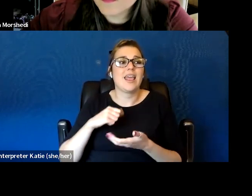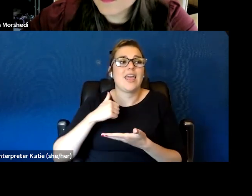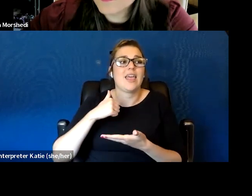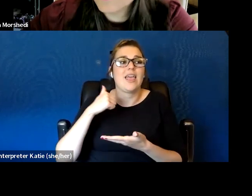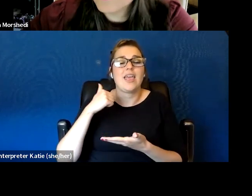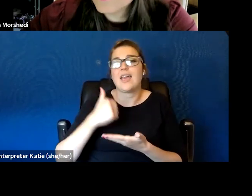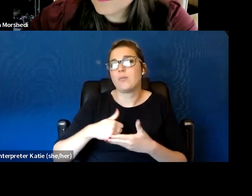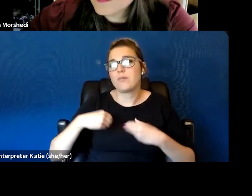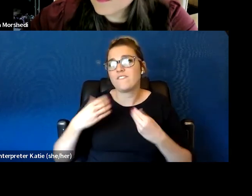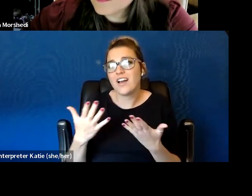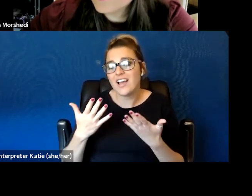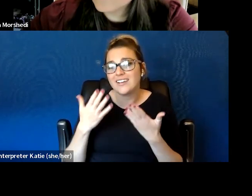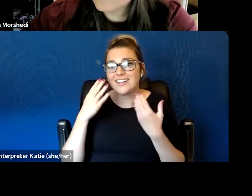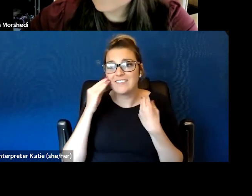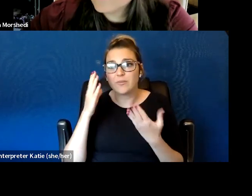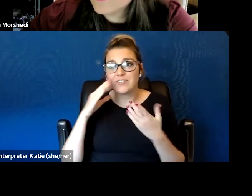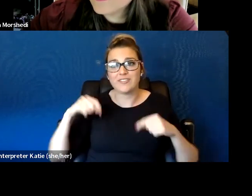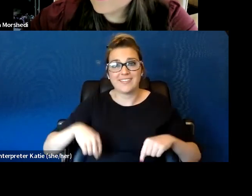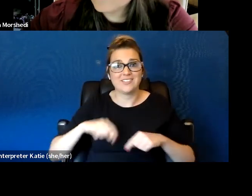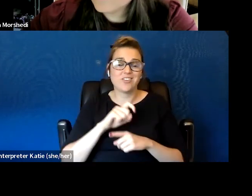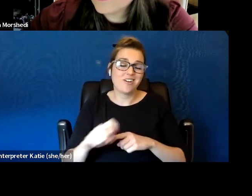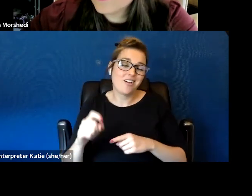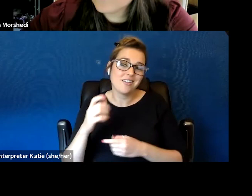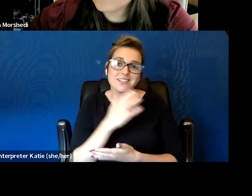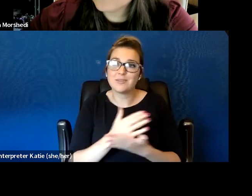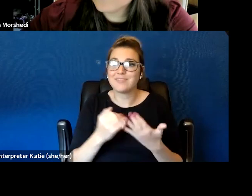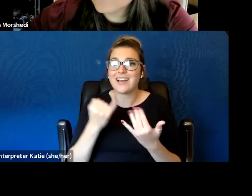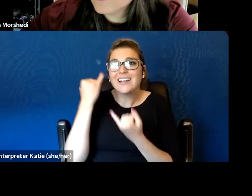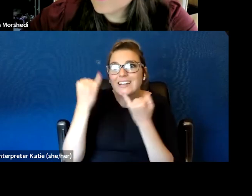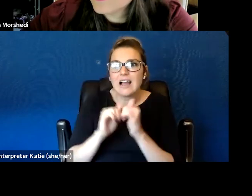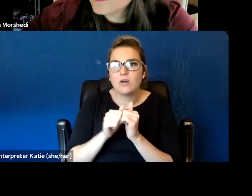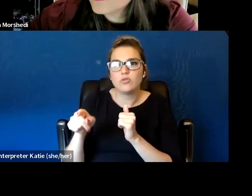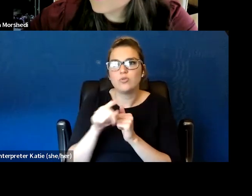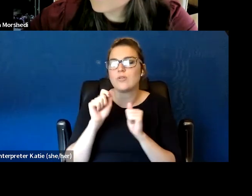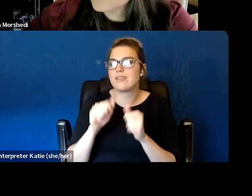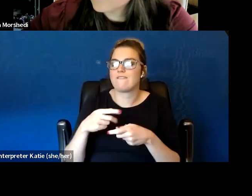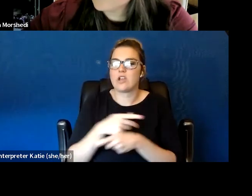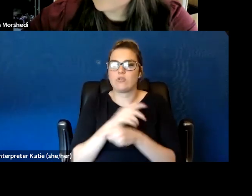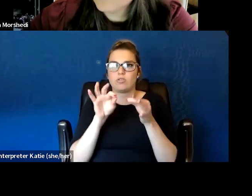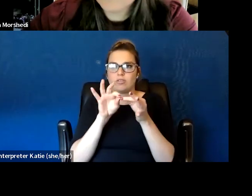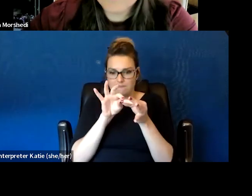on this call, like some talking points, you know, maybe some ideas of how to support you in those efforts.